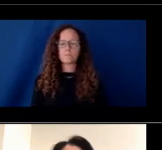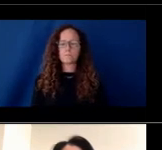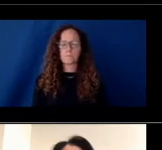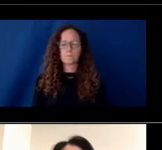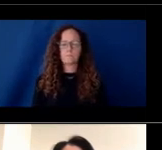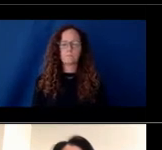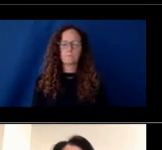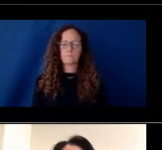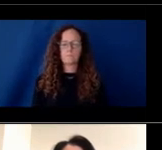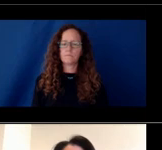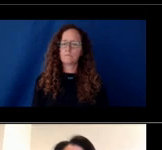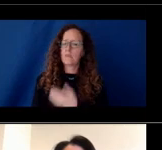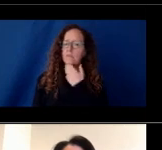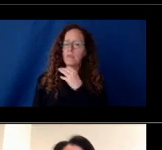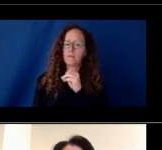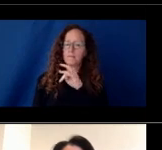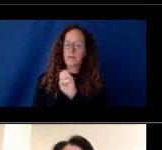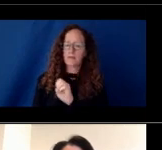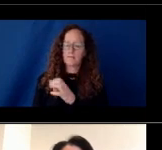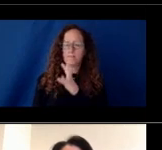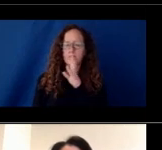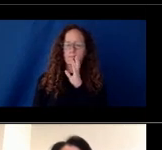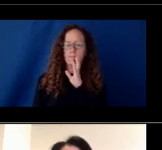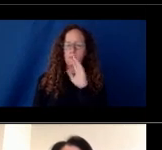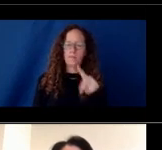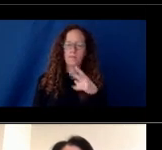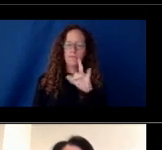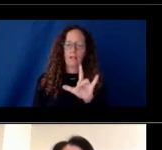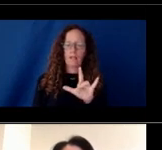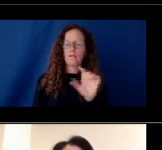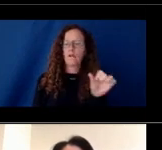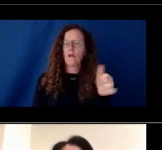Thanks, Mike, for that answer. Another question that we had here,